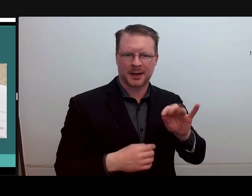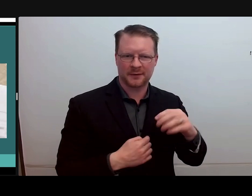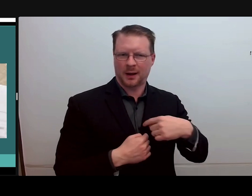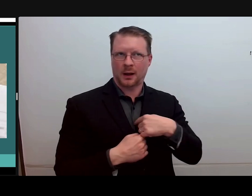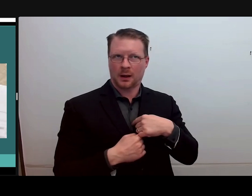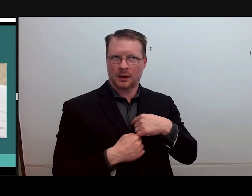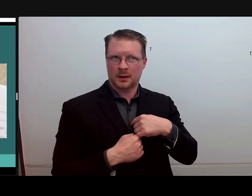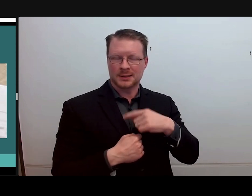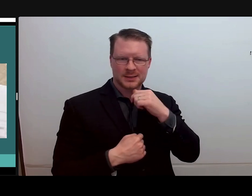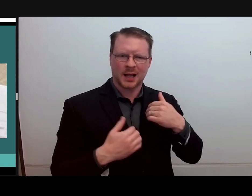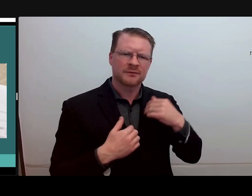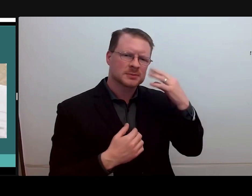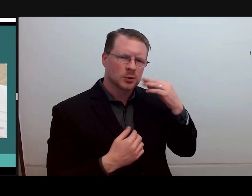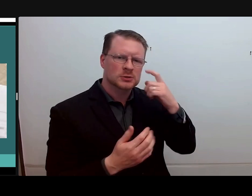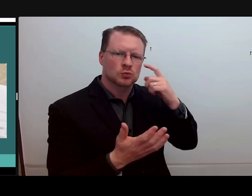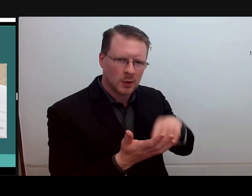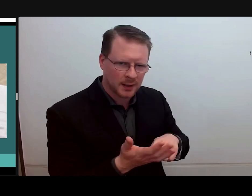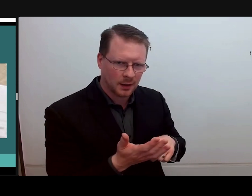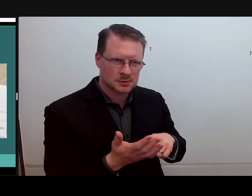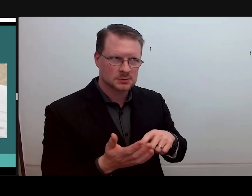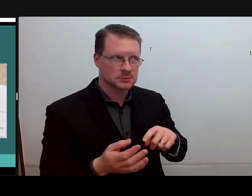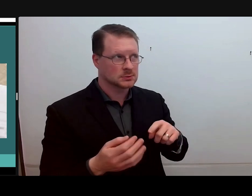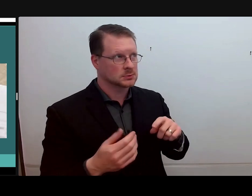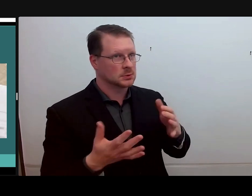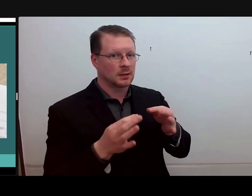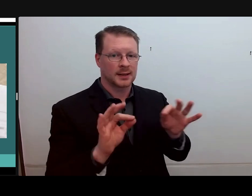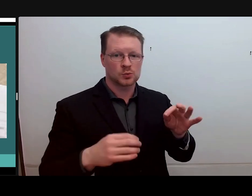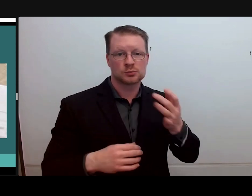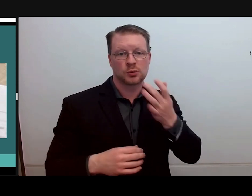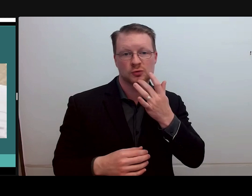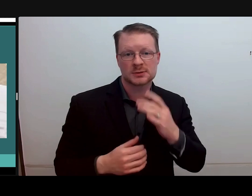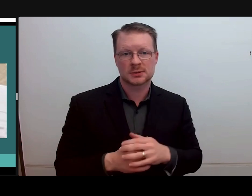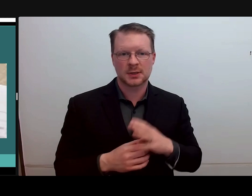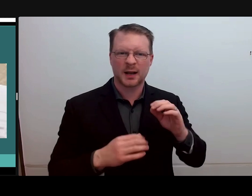That conversation may not have happened if I didn't have the experience and recognized the language